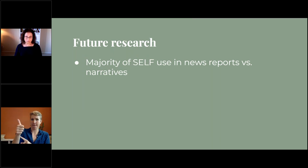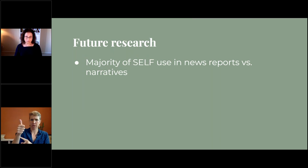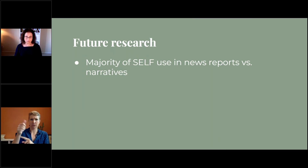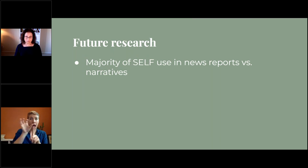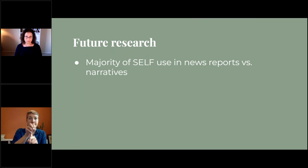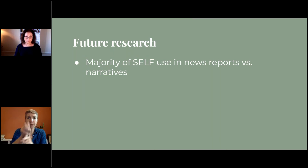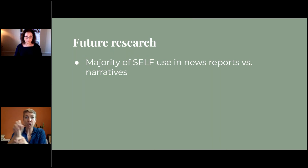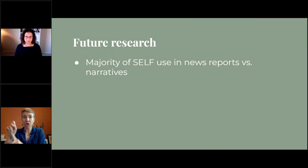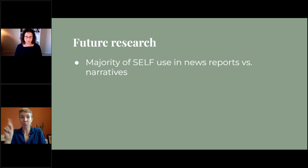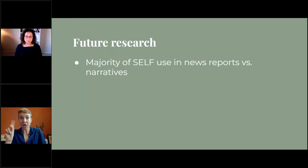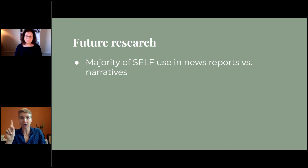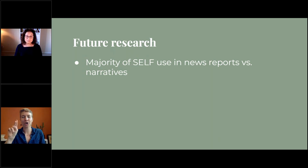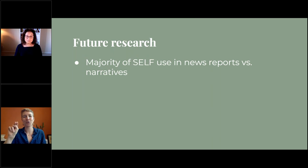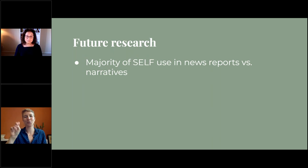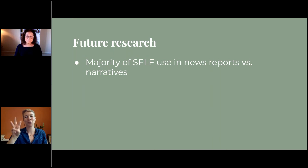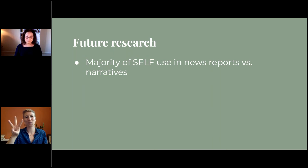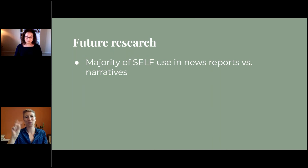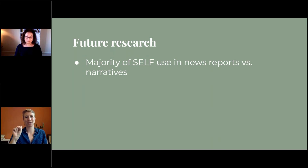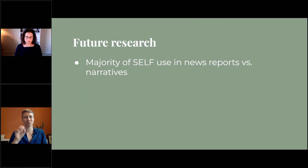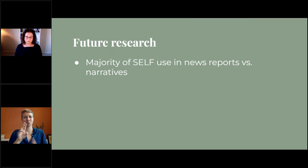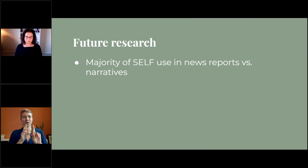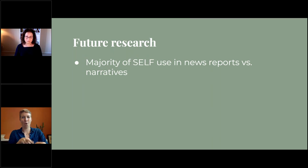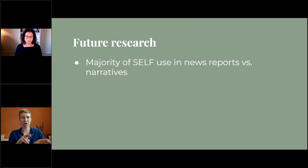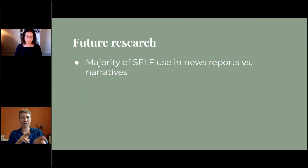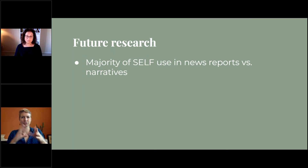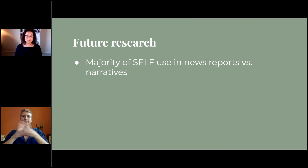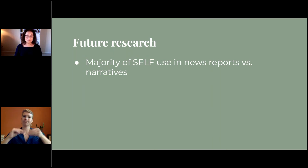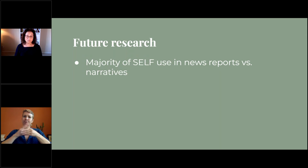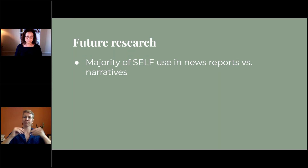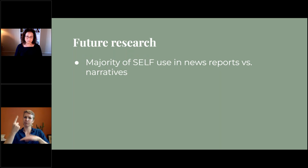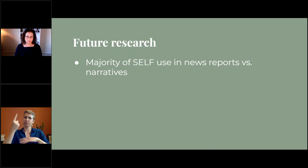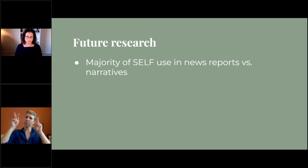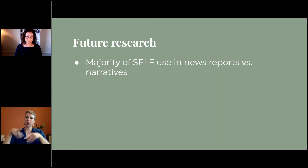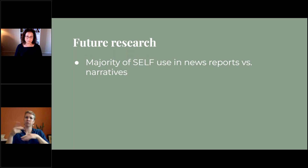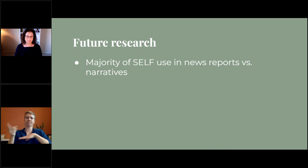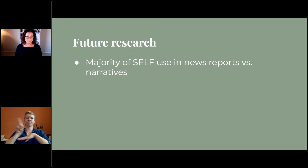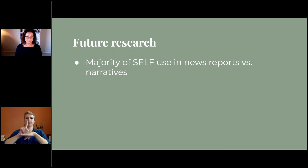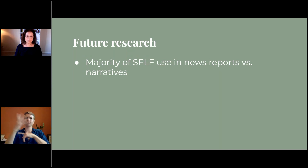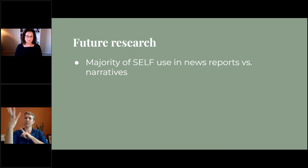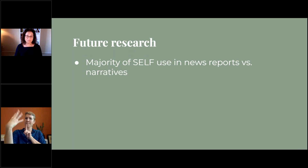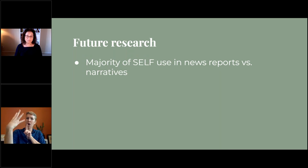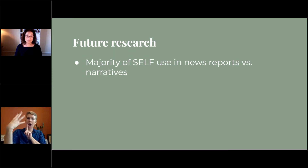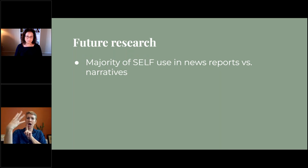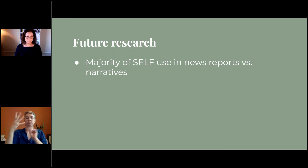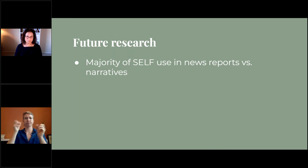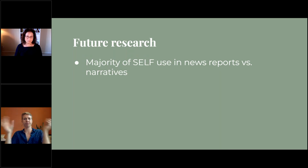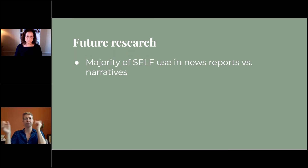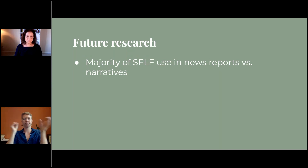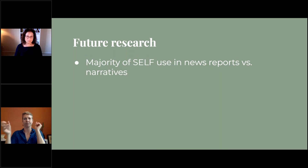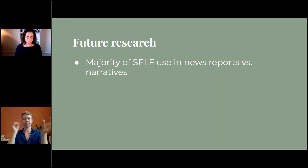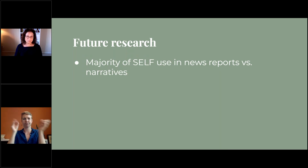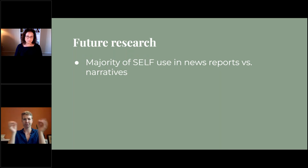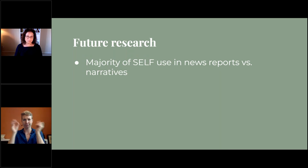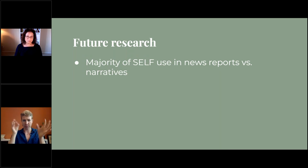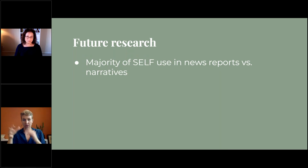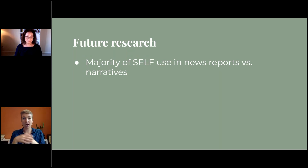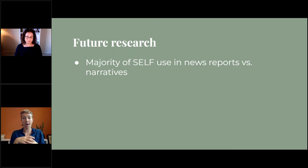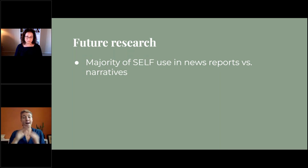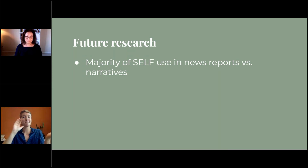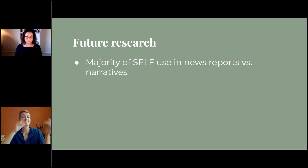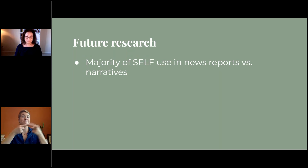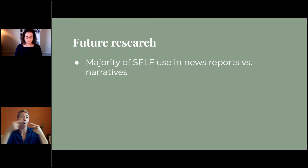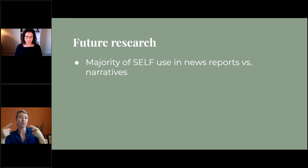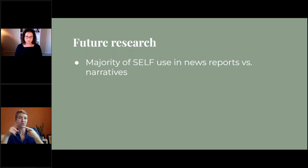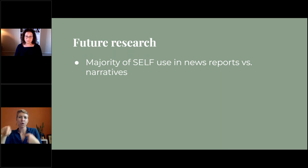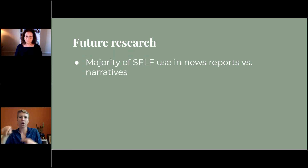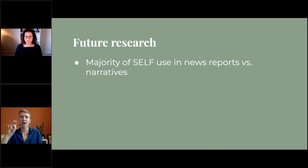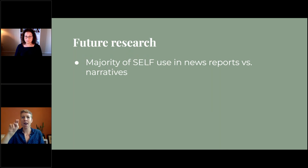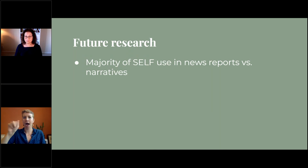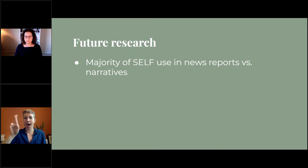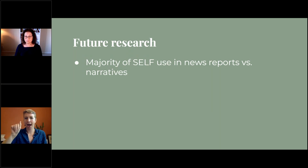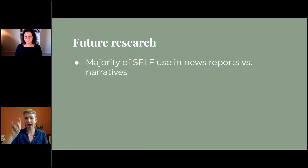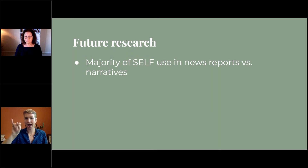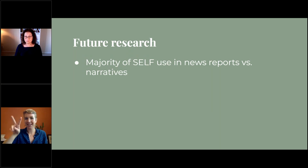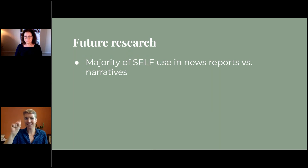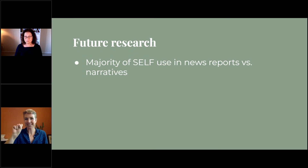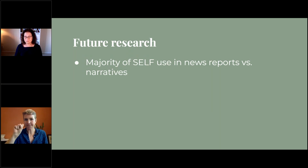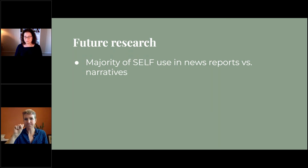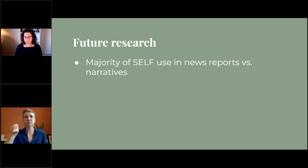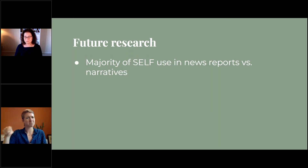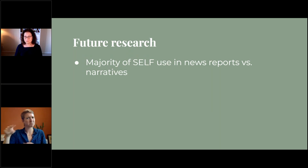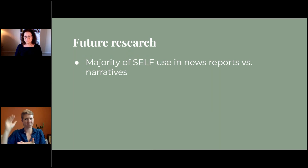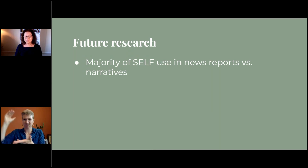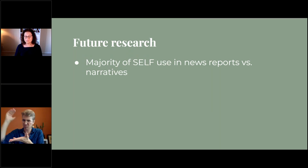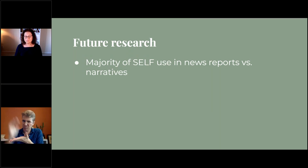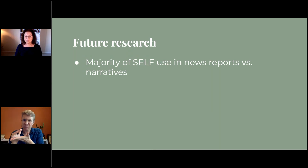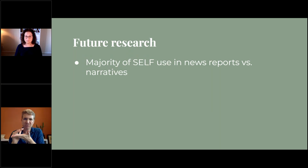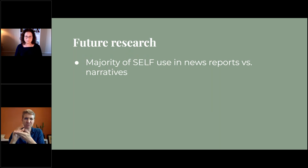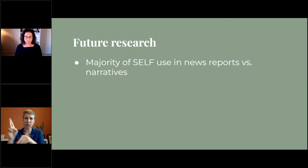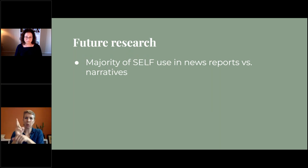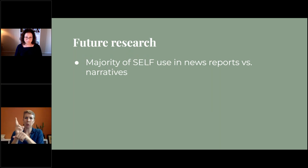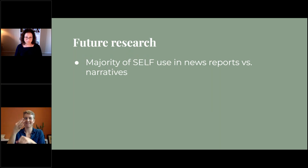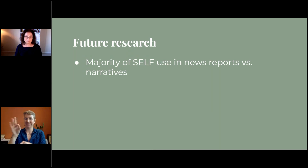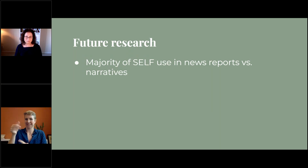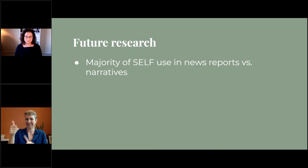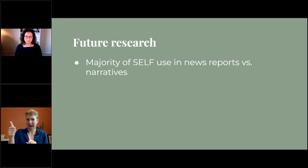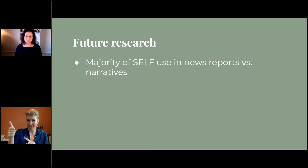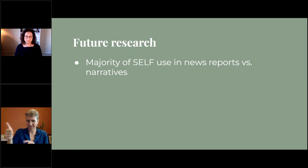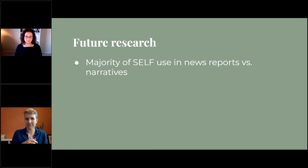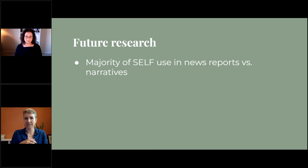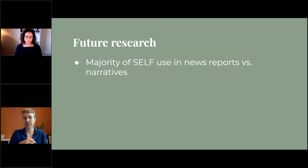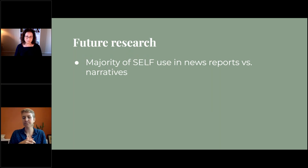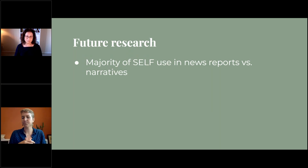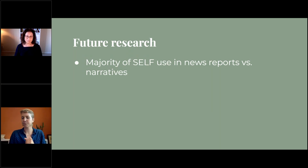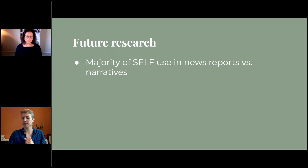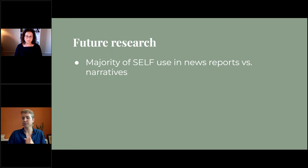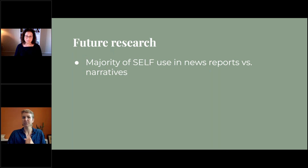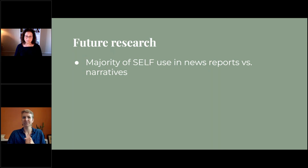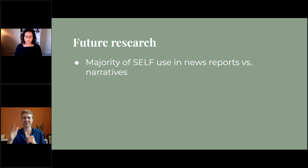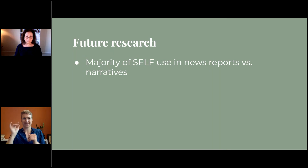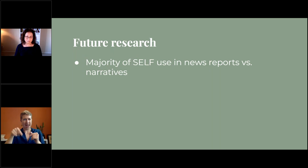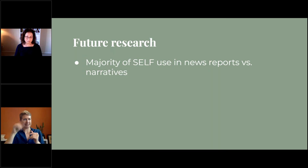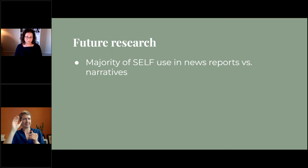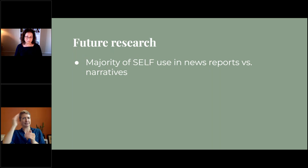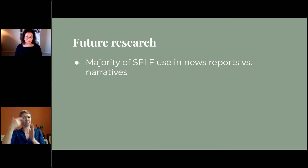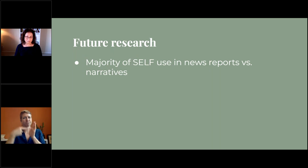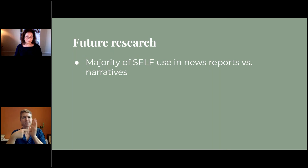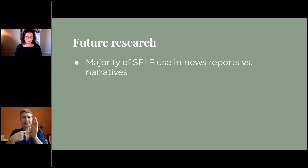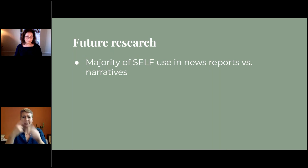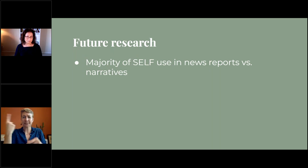So we’re seeing that the majority of the use of the sign SELF was in a news report scenario where we had one person telling news or announcements, as opposed to narratives where we saw much less use of SELF.